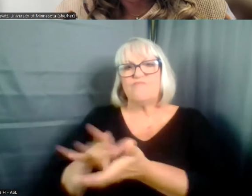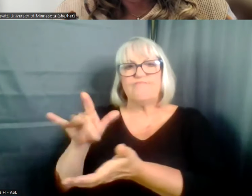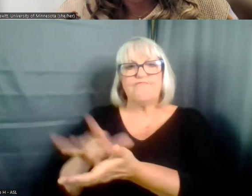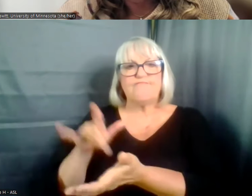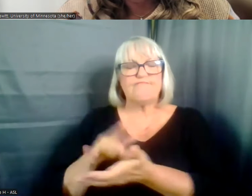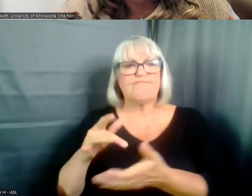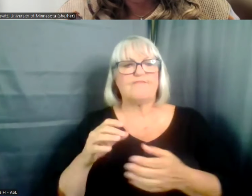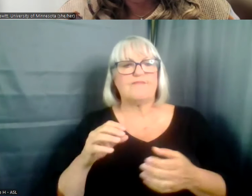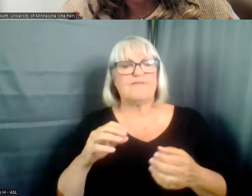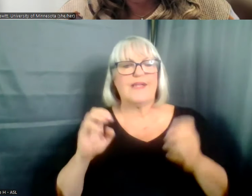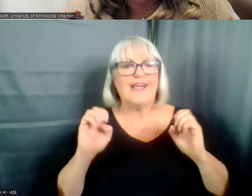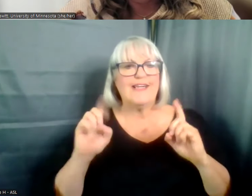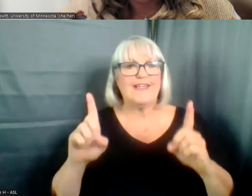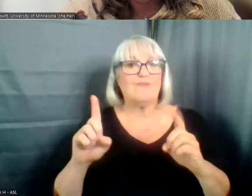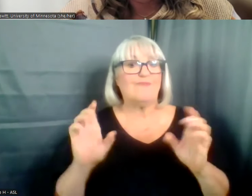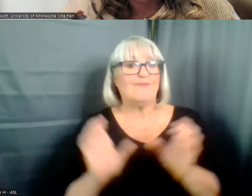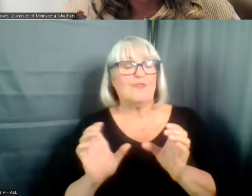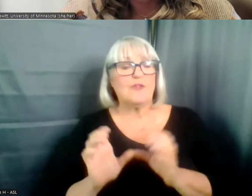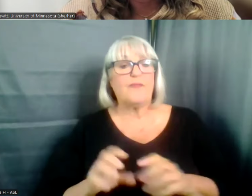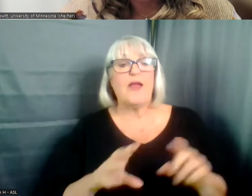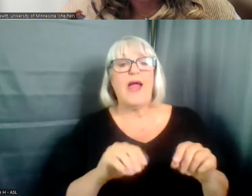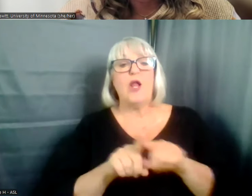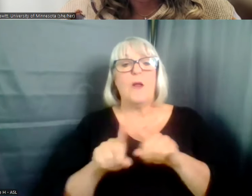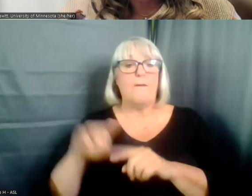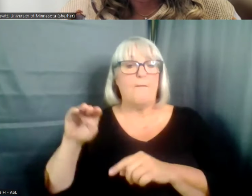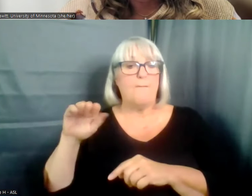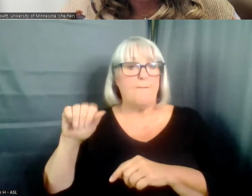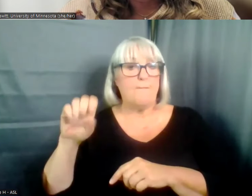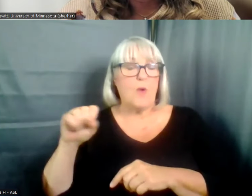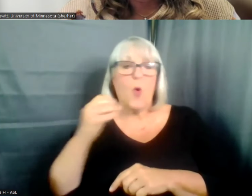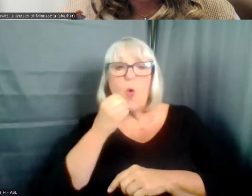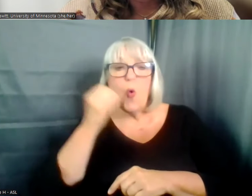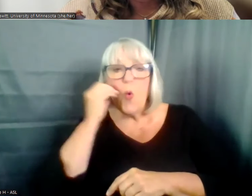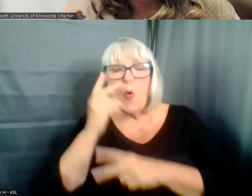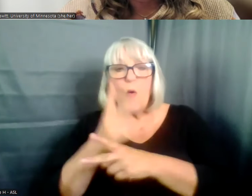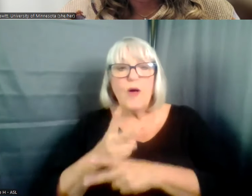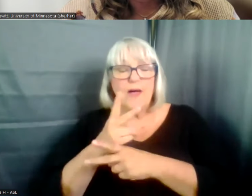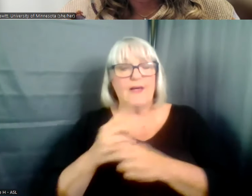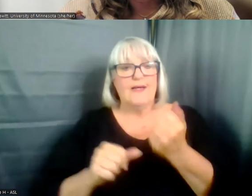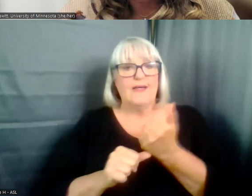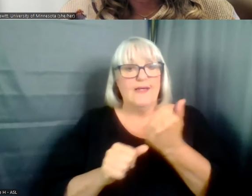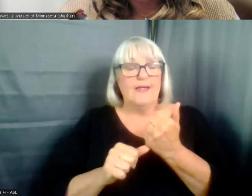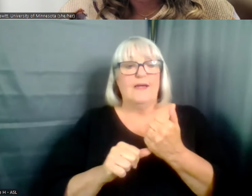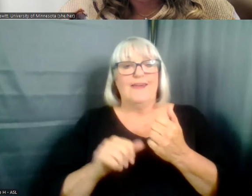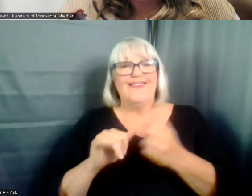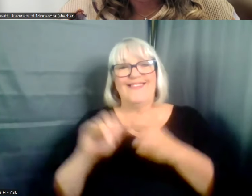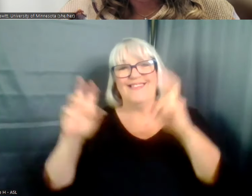And finally in Massachusetts, supportive home care AIDS as as the the title is called, can